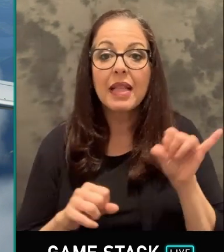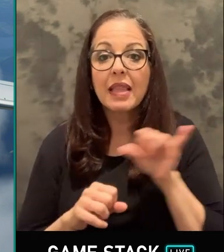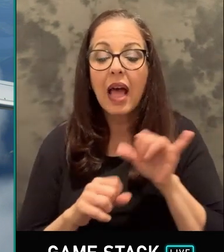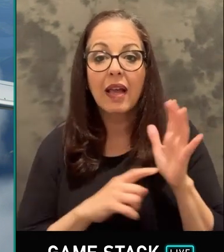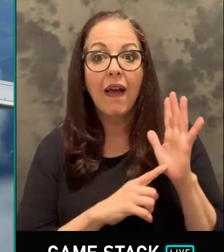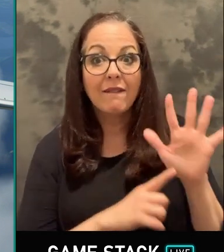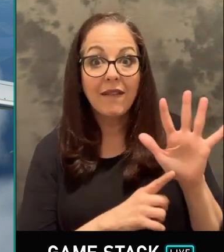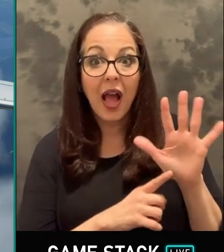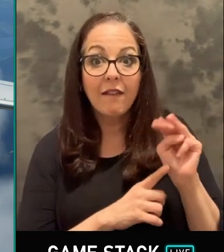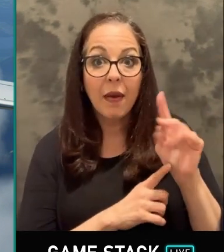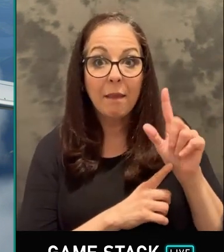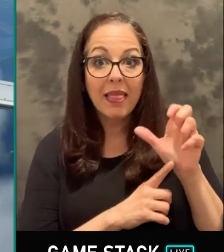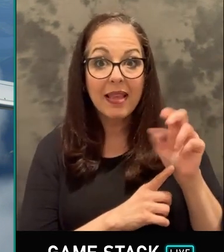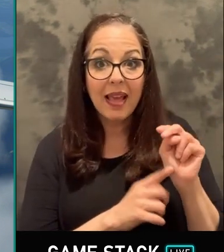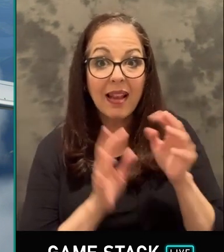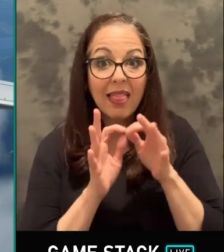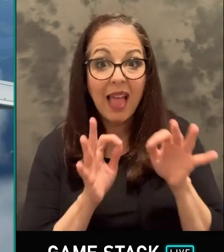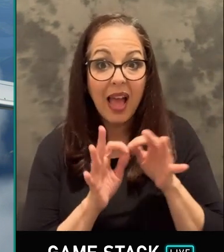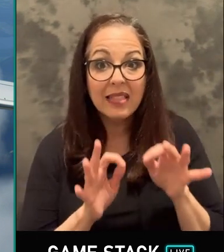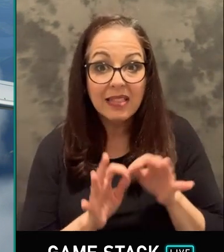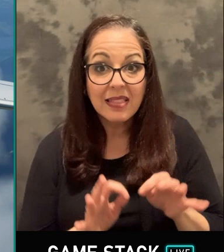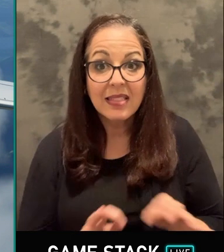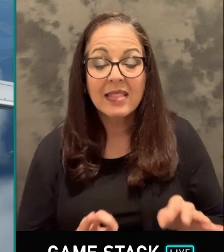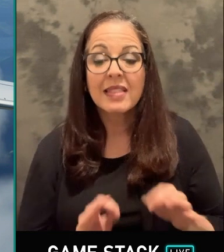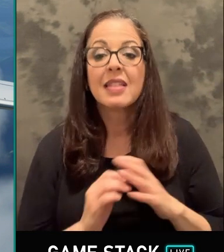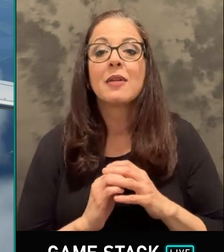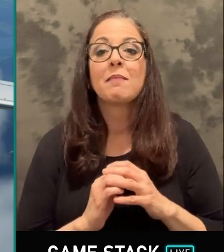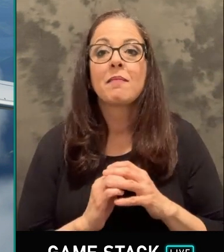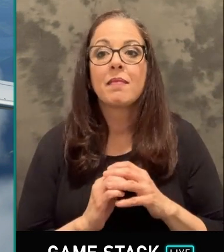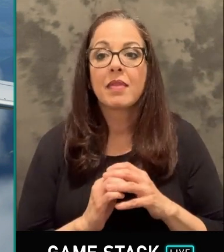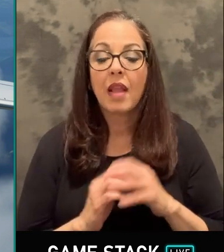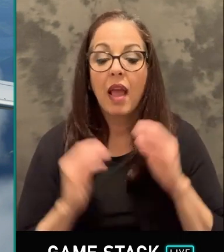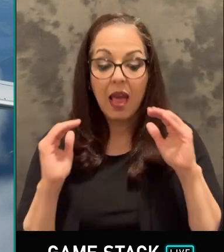so, it was a no go. Then we add the concatenated options.